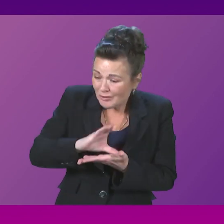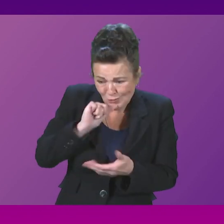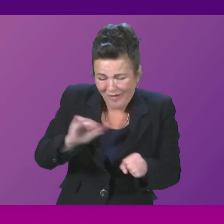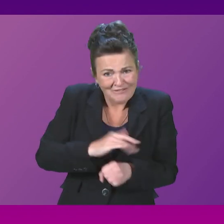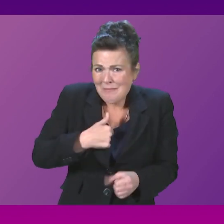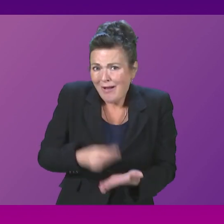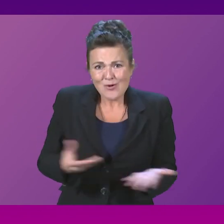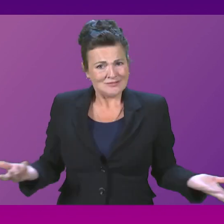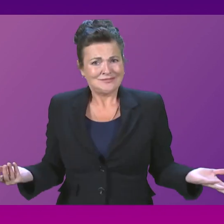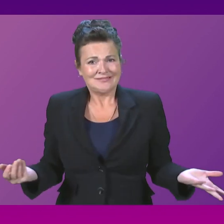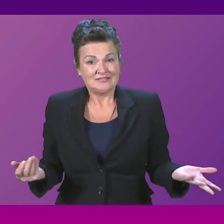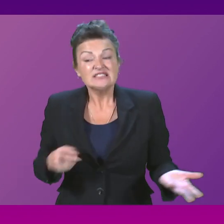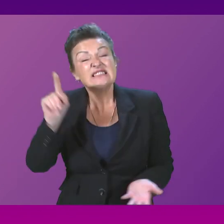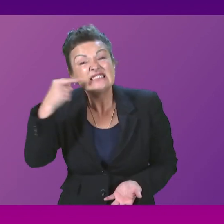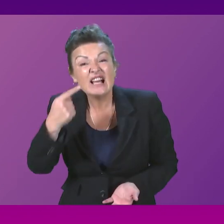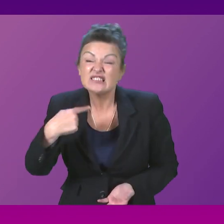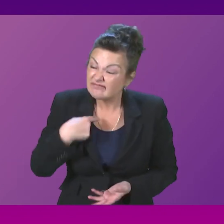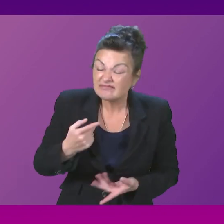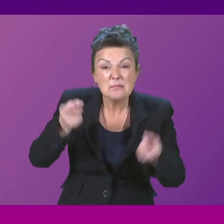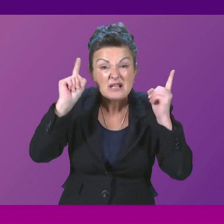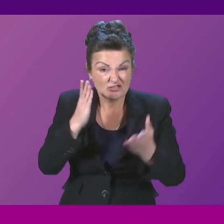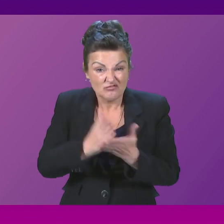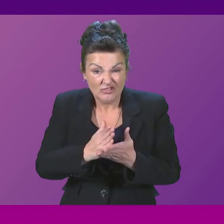They say that ministers have their heads in the sand.